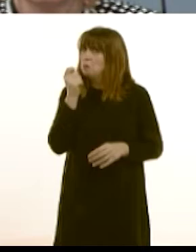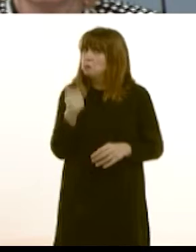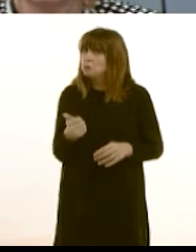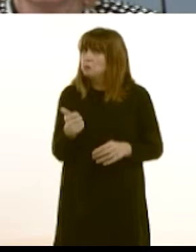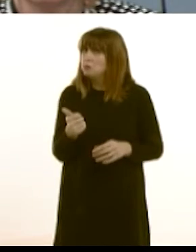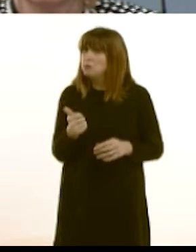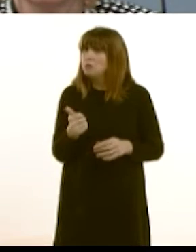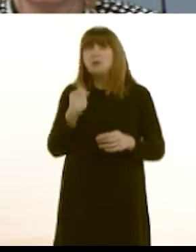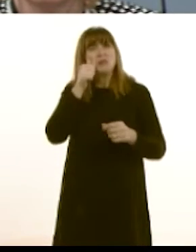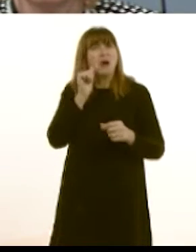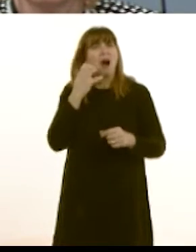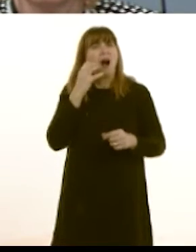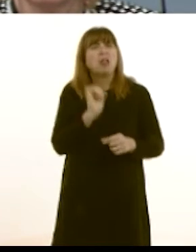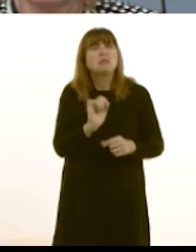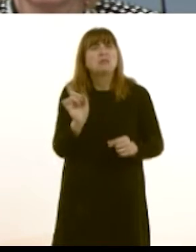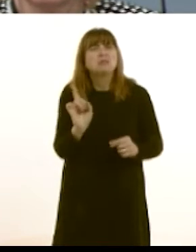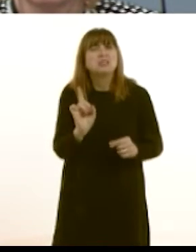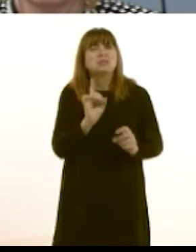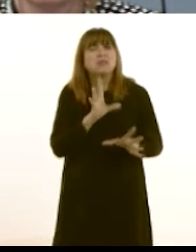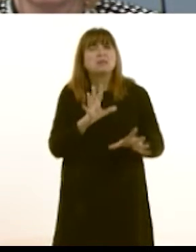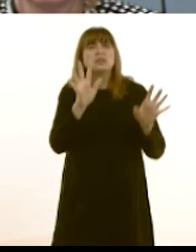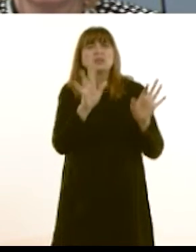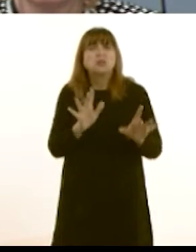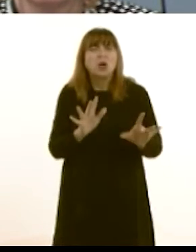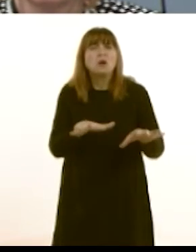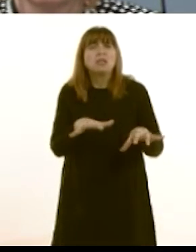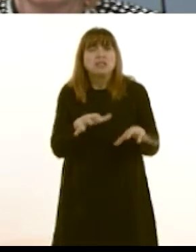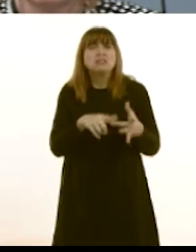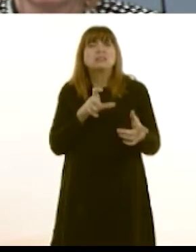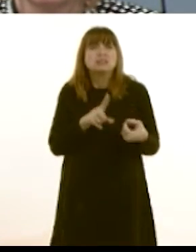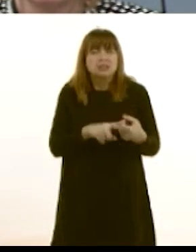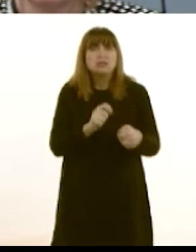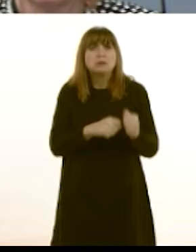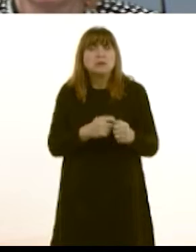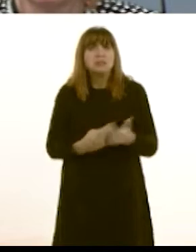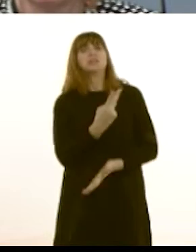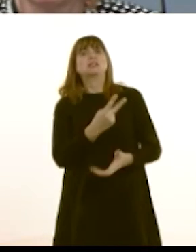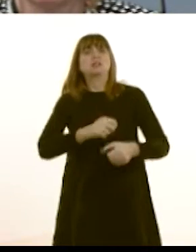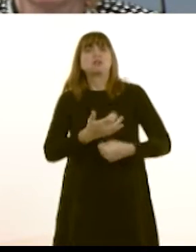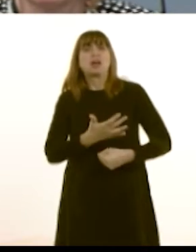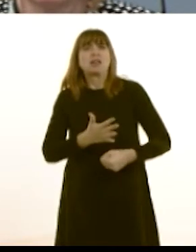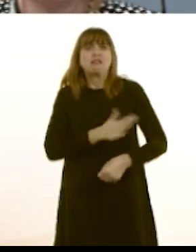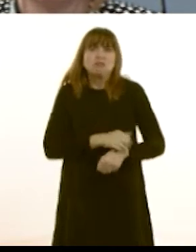and fractures, which would normally mean A&E. We havenít had a major flu outbreak, yet we still have extreme pressures on the health